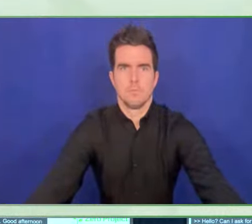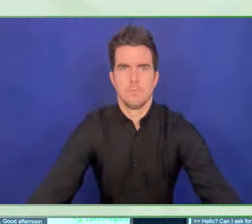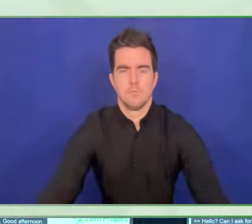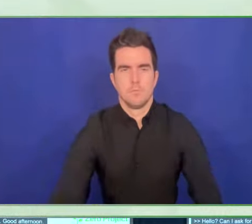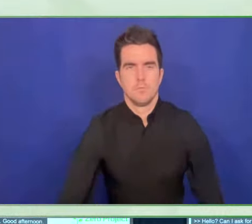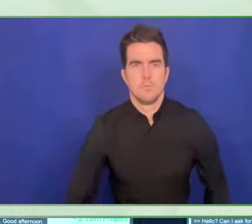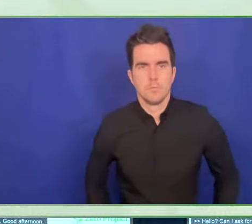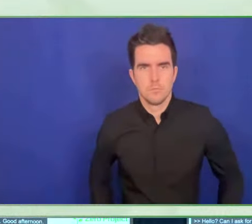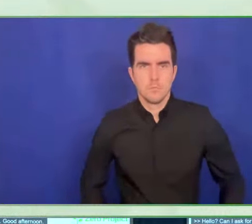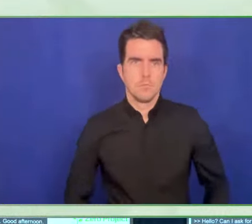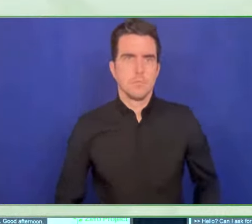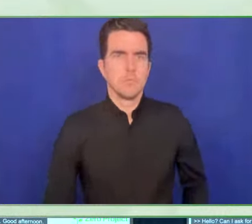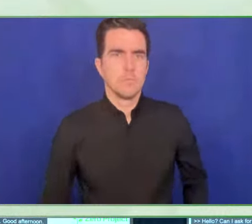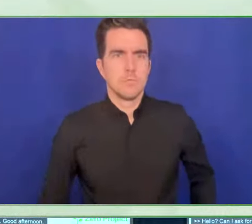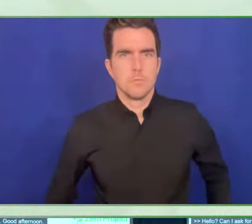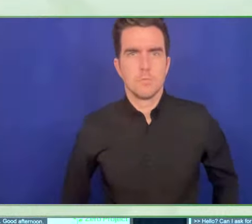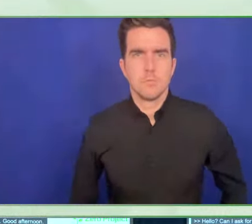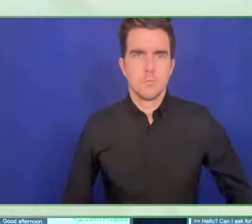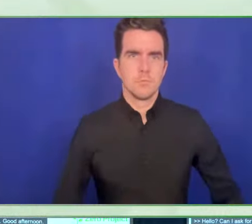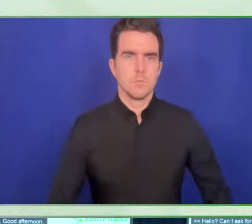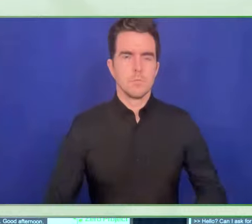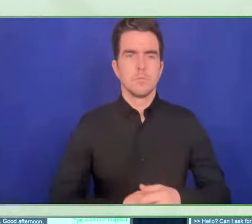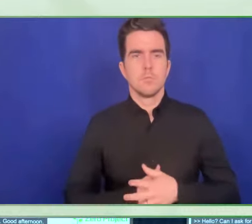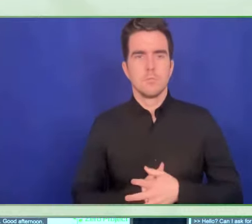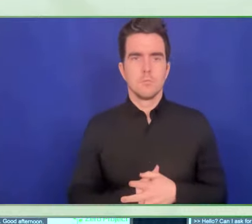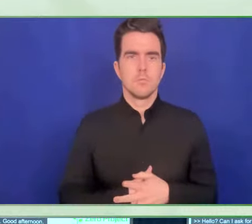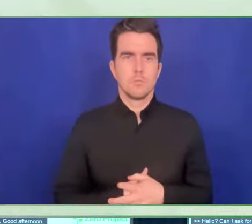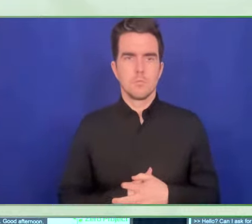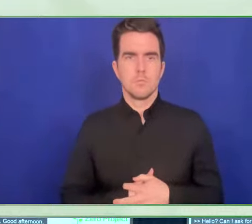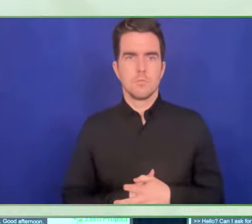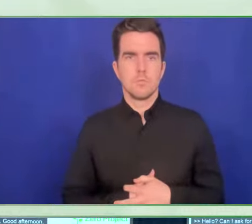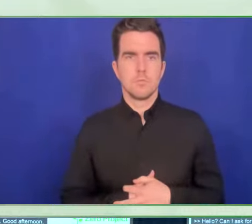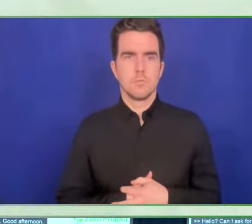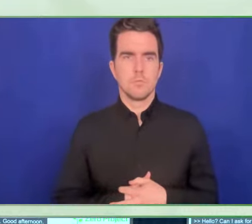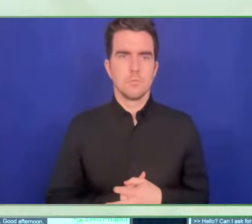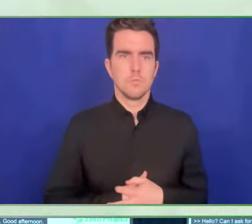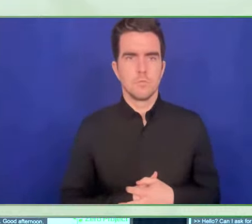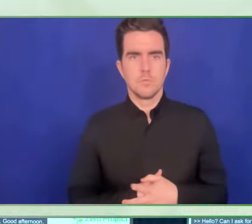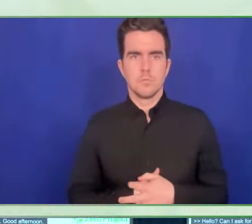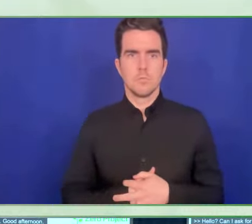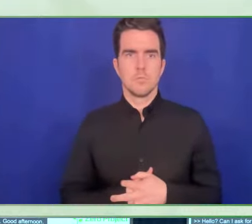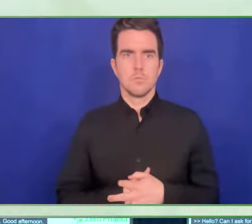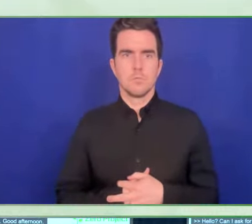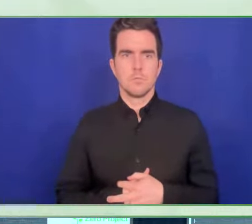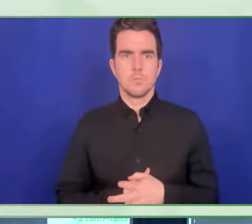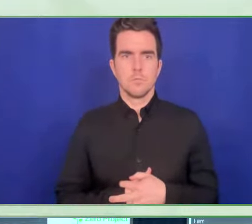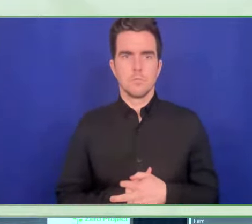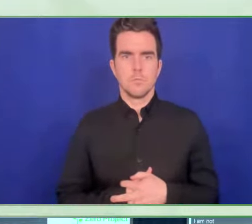I am not sure whether I will get a moderator, so I will introduce